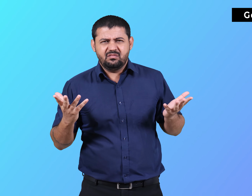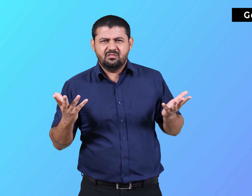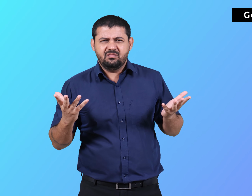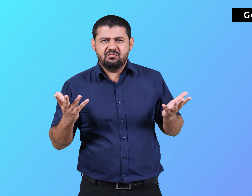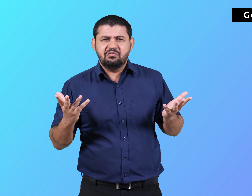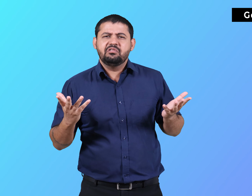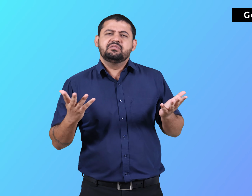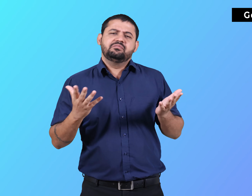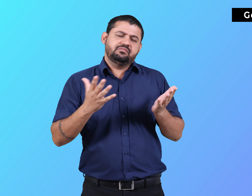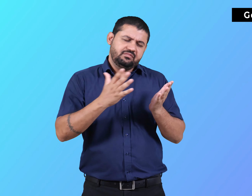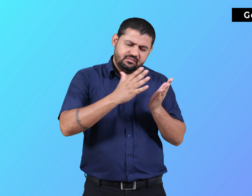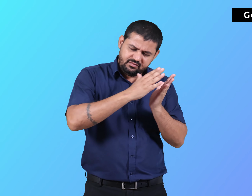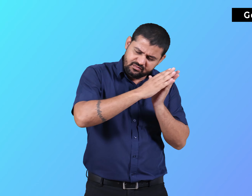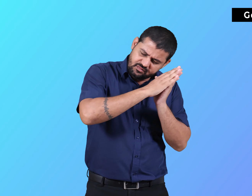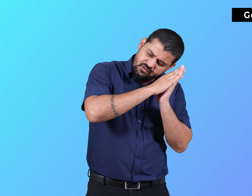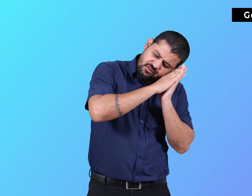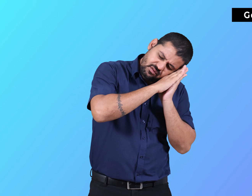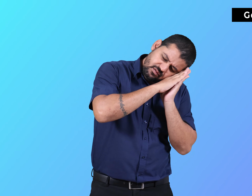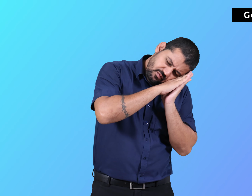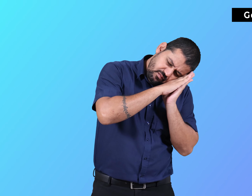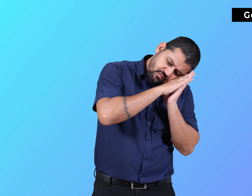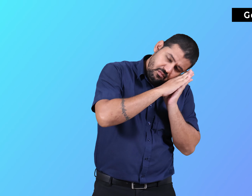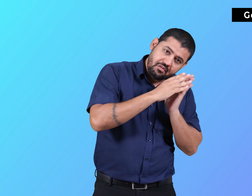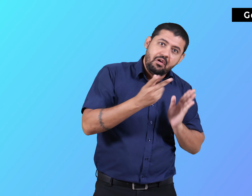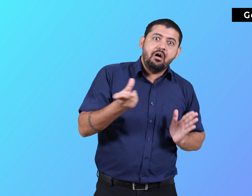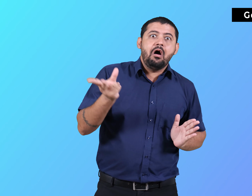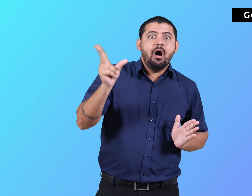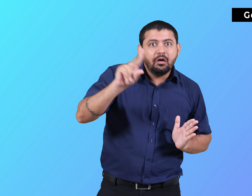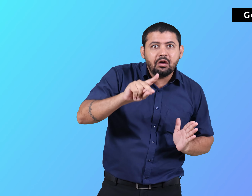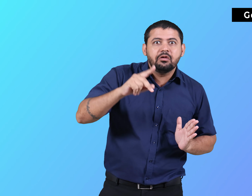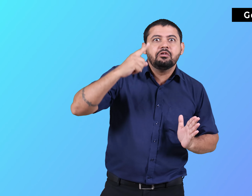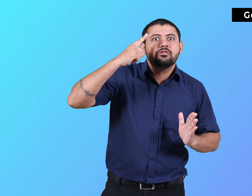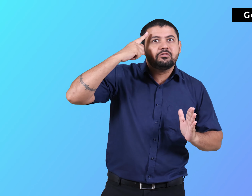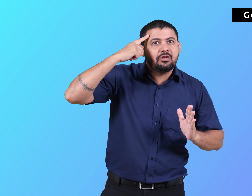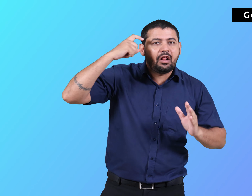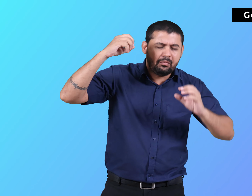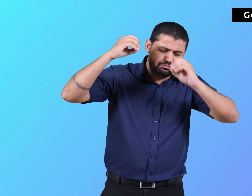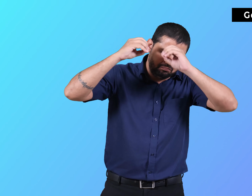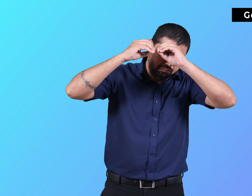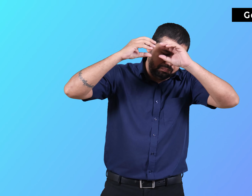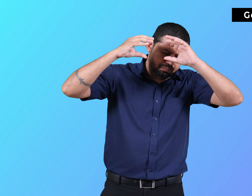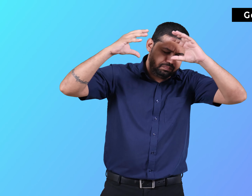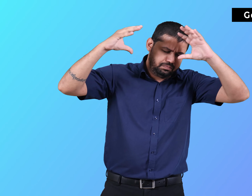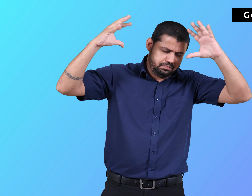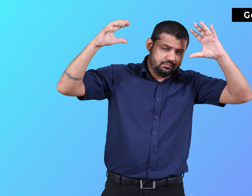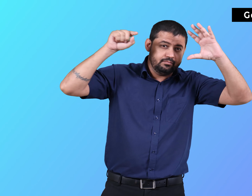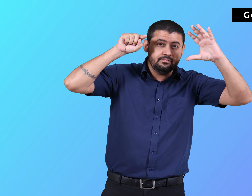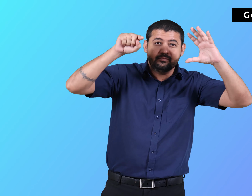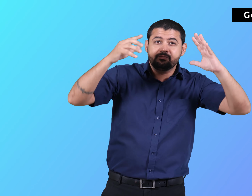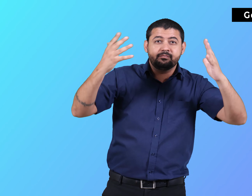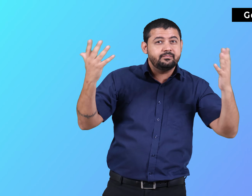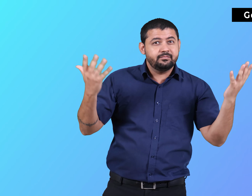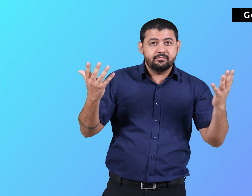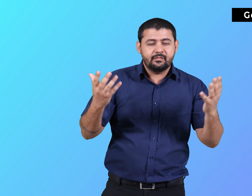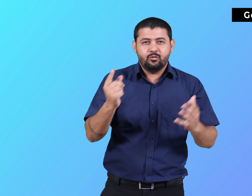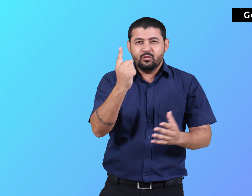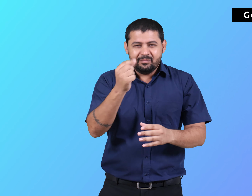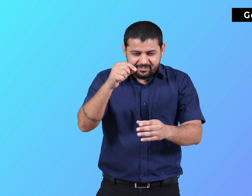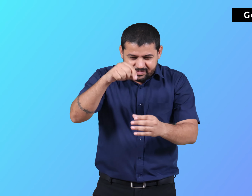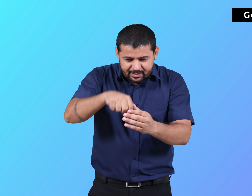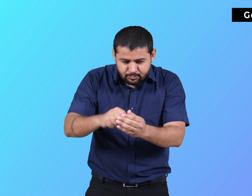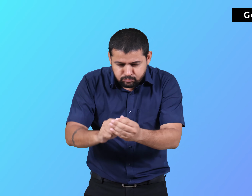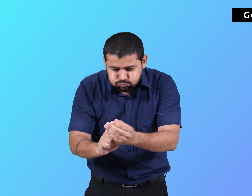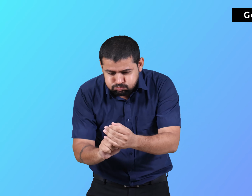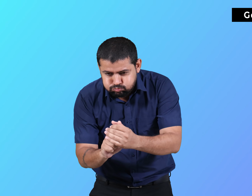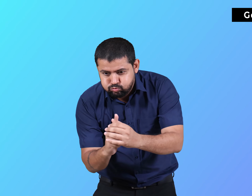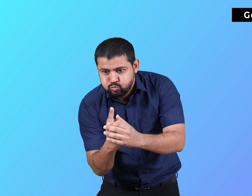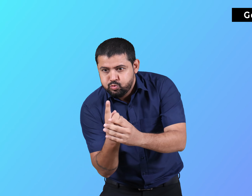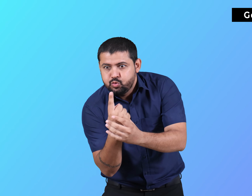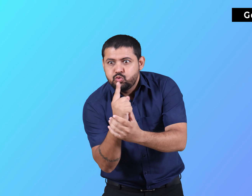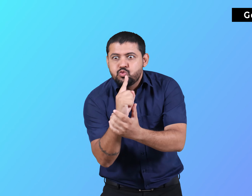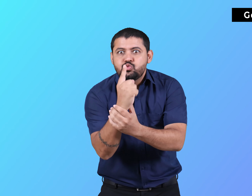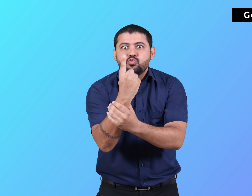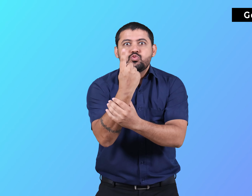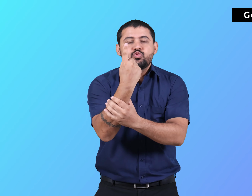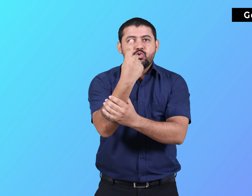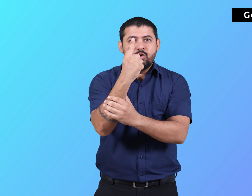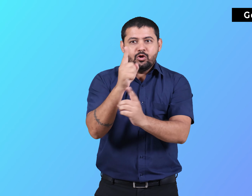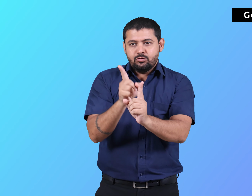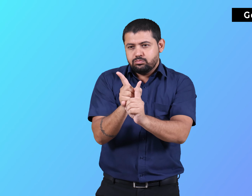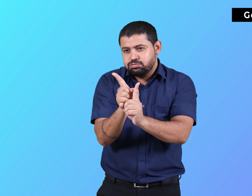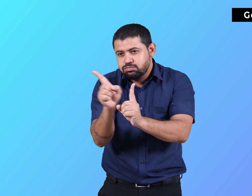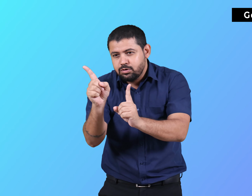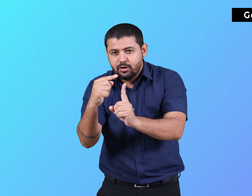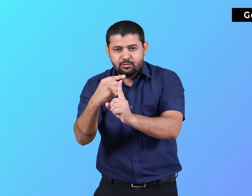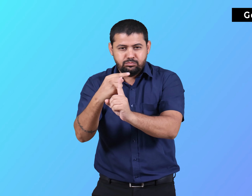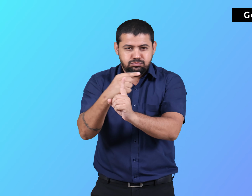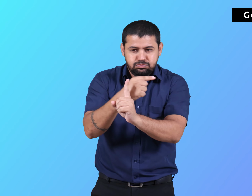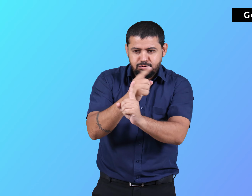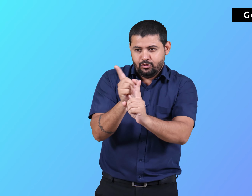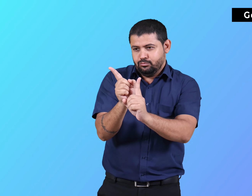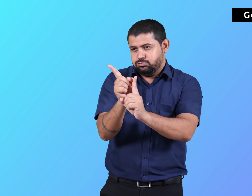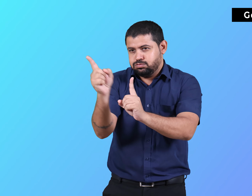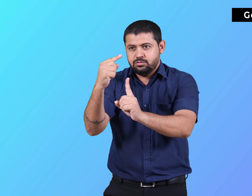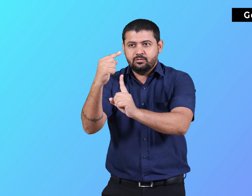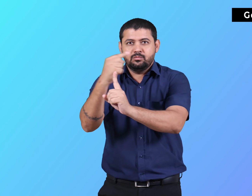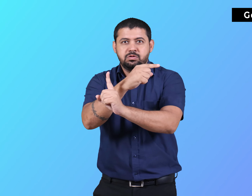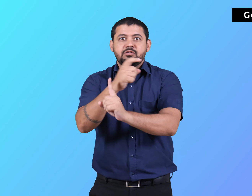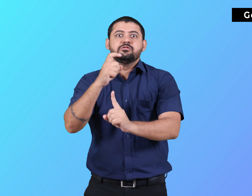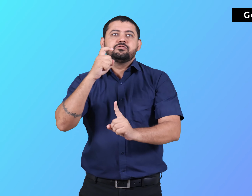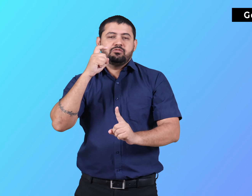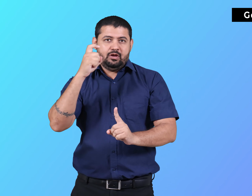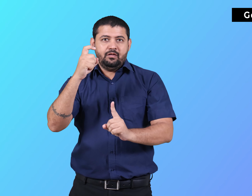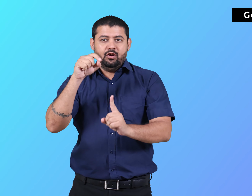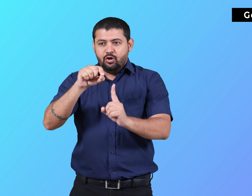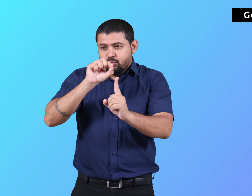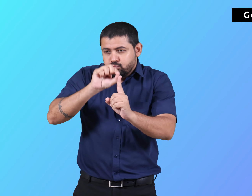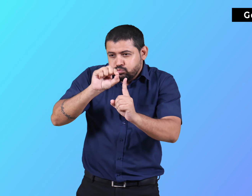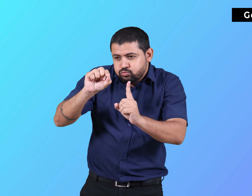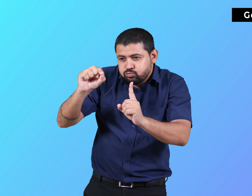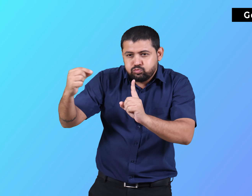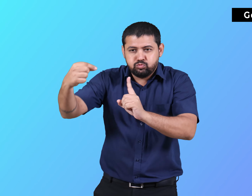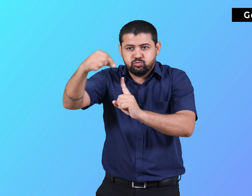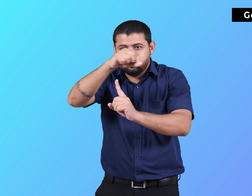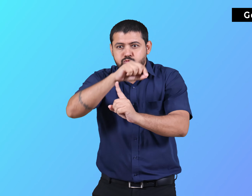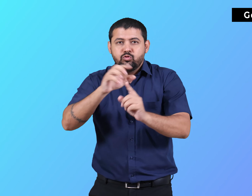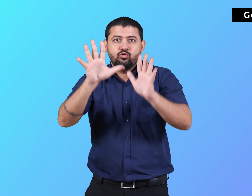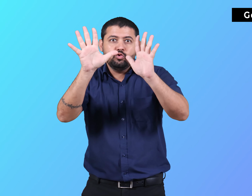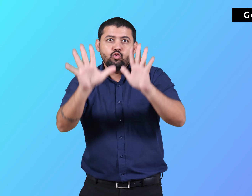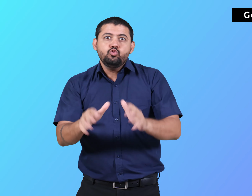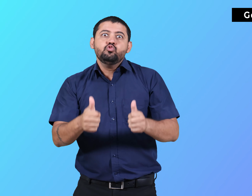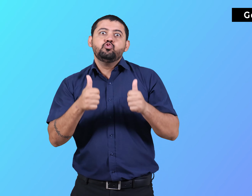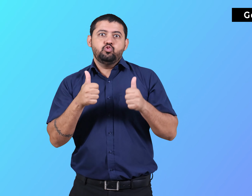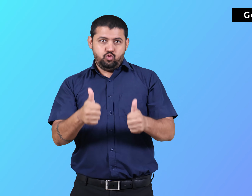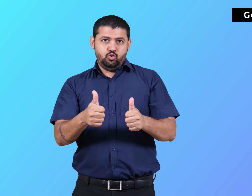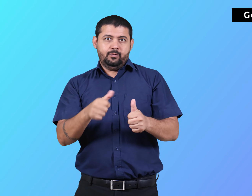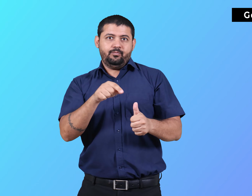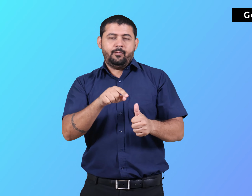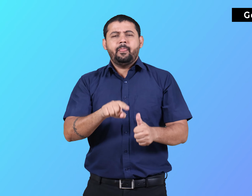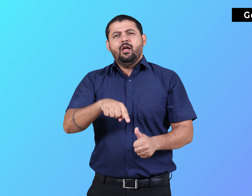He went back to sleep and began dreaming again. This time he saw seven heads of grain growing on one plant. They were healthy and full of grain.